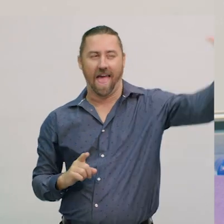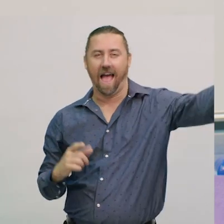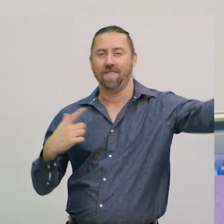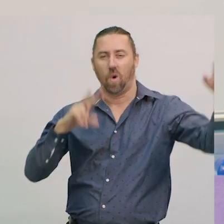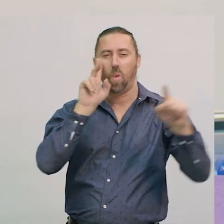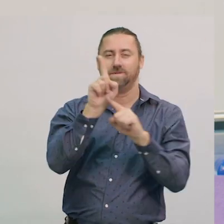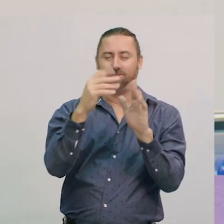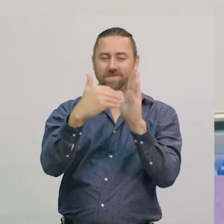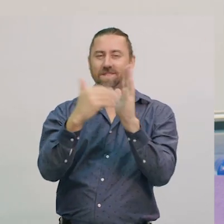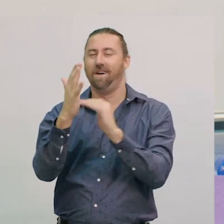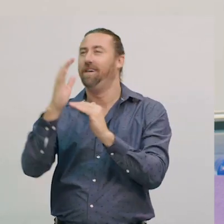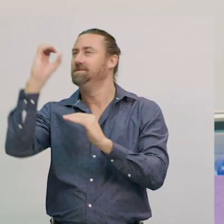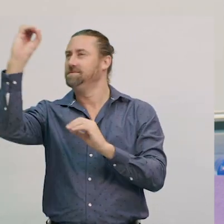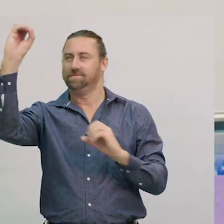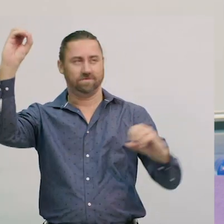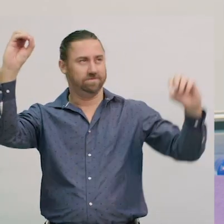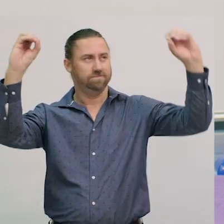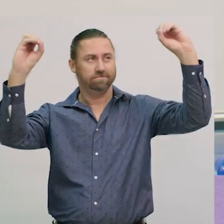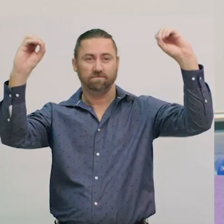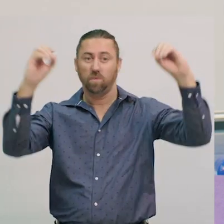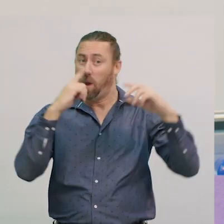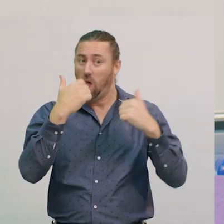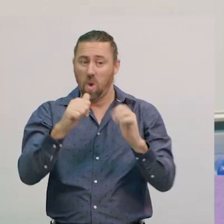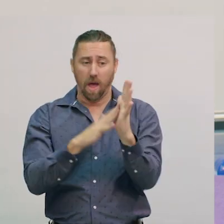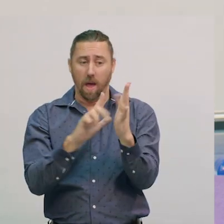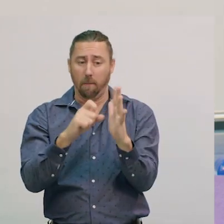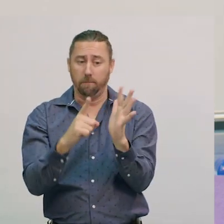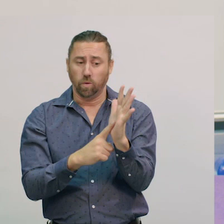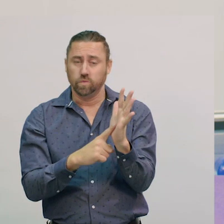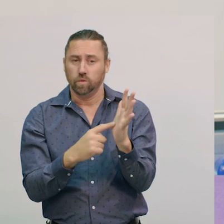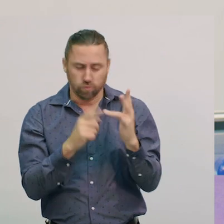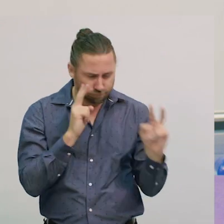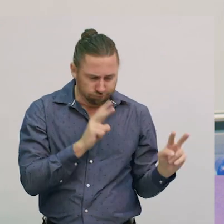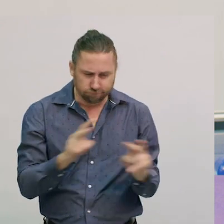We can use different models to understand different features of our solar system.